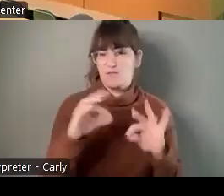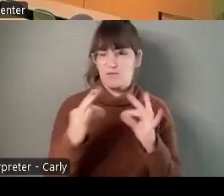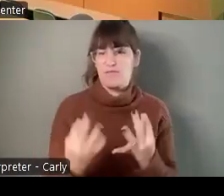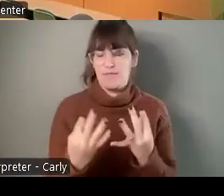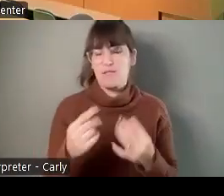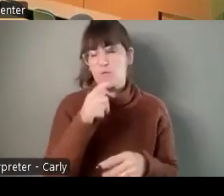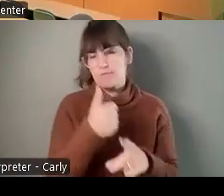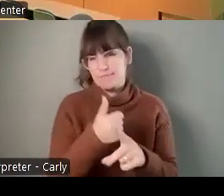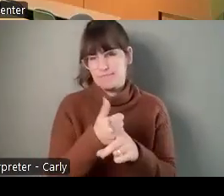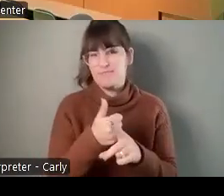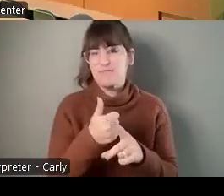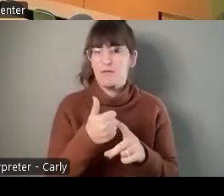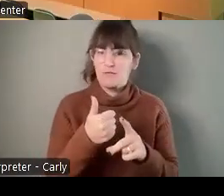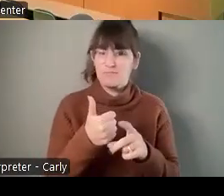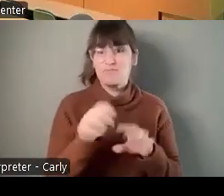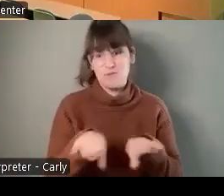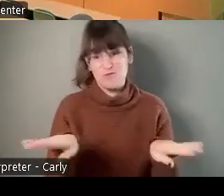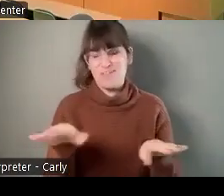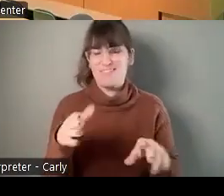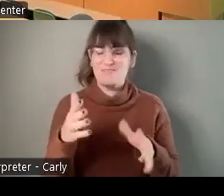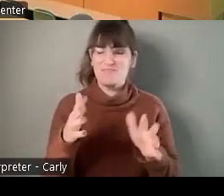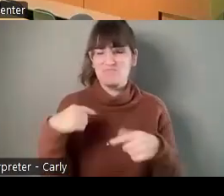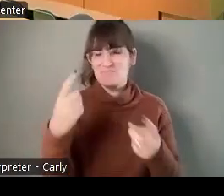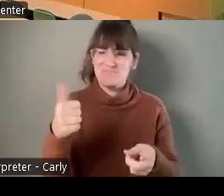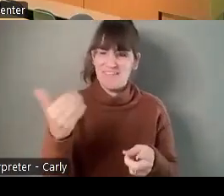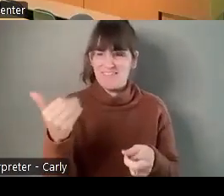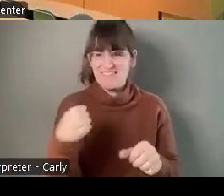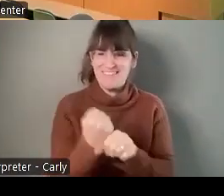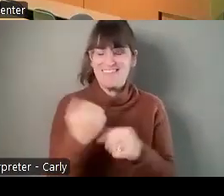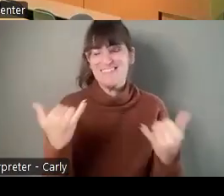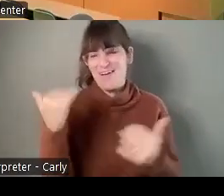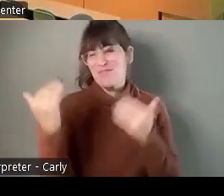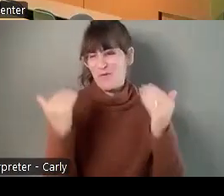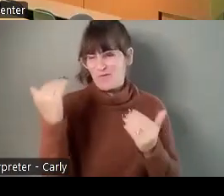in the last 10 to 15 years who are now better functioning adults because of their time on the